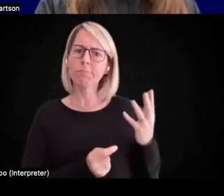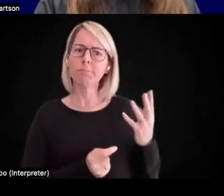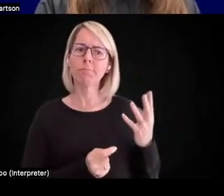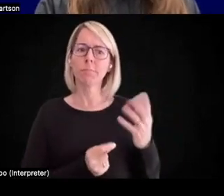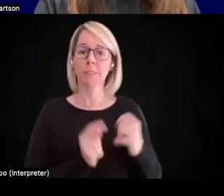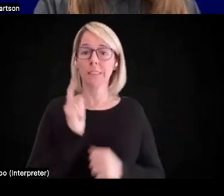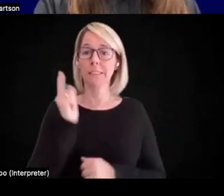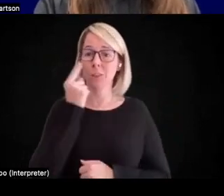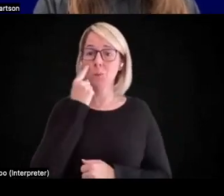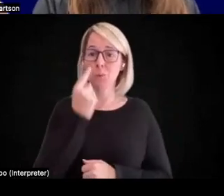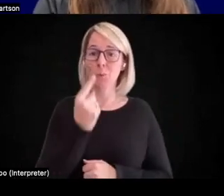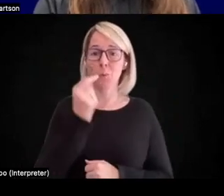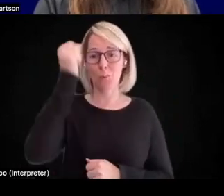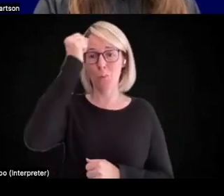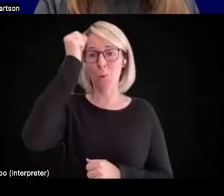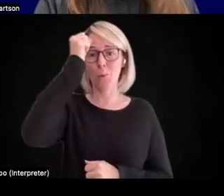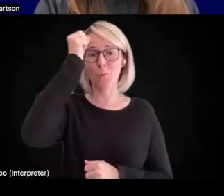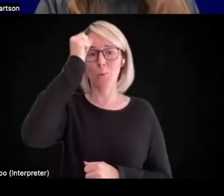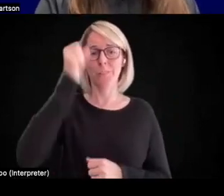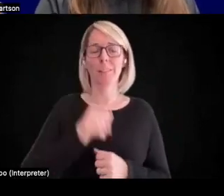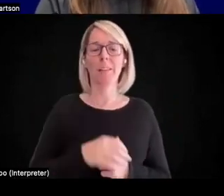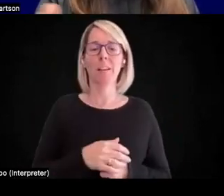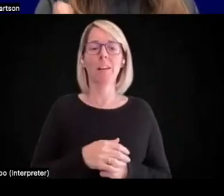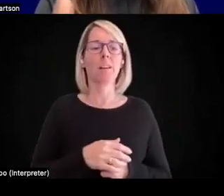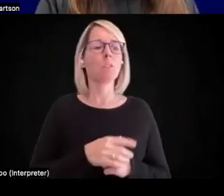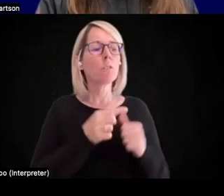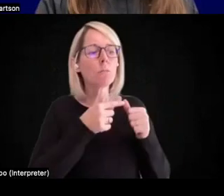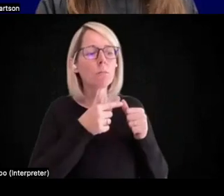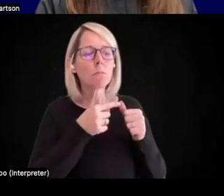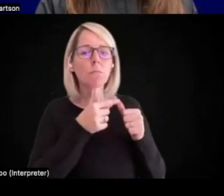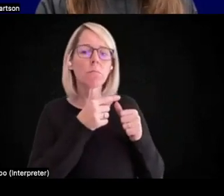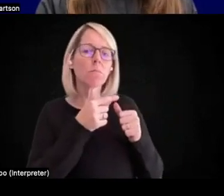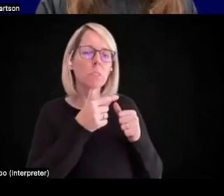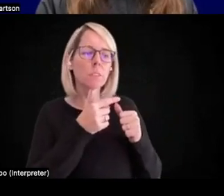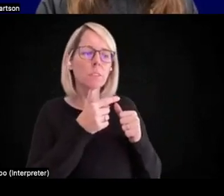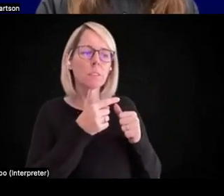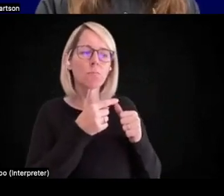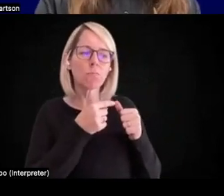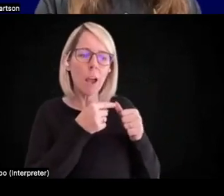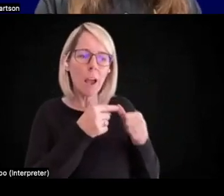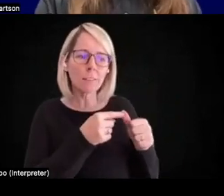and she is reflecting that back to the child, "I noticed this, I noticed this, I noticed this",